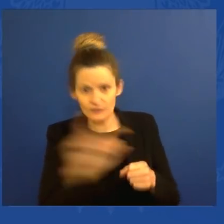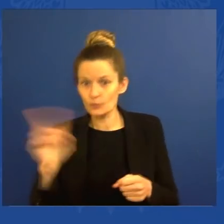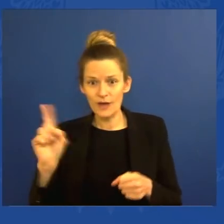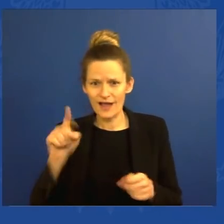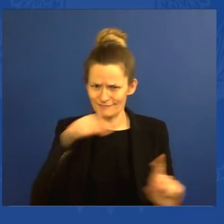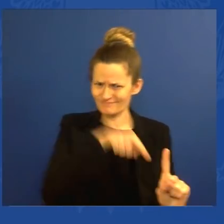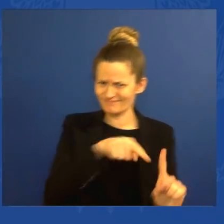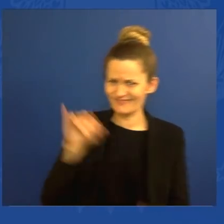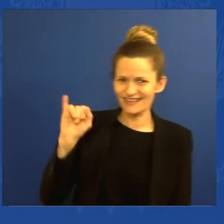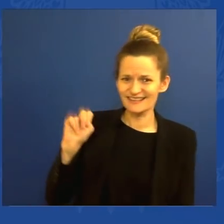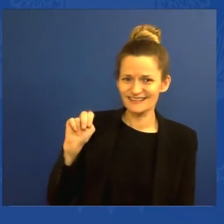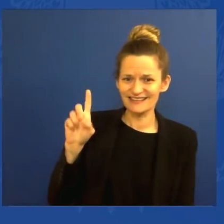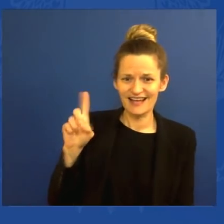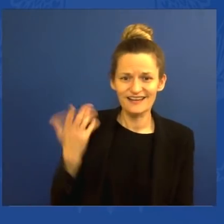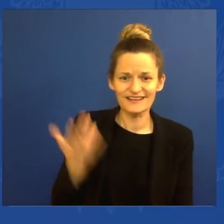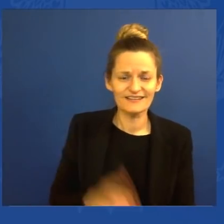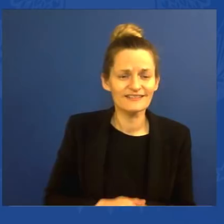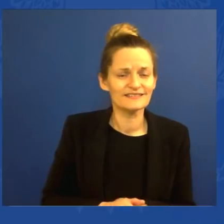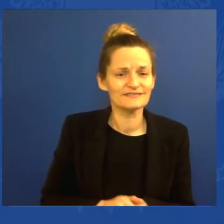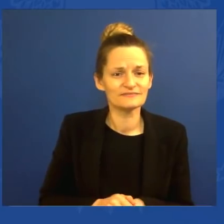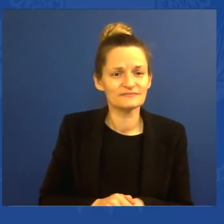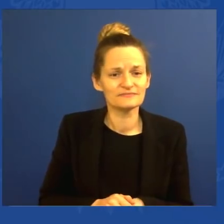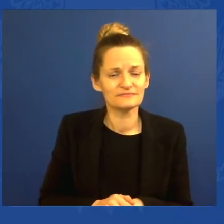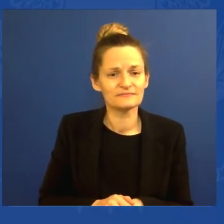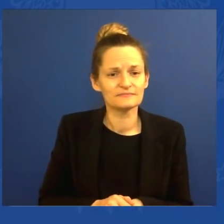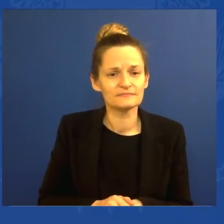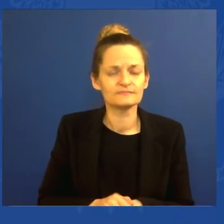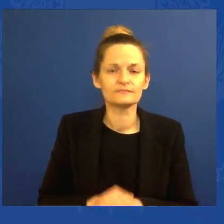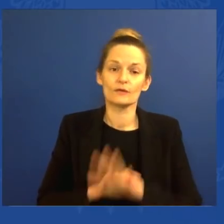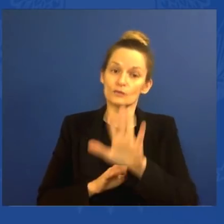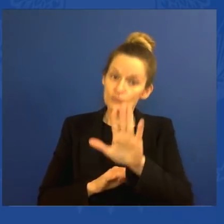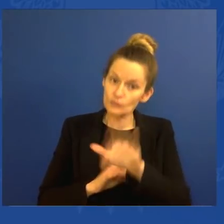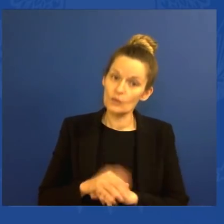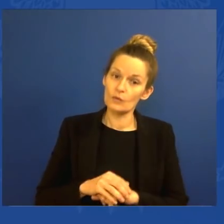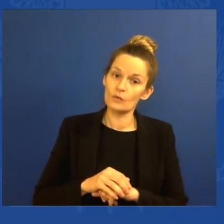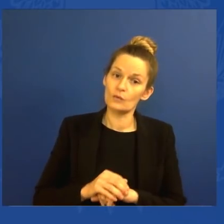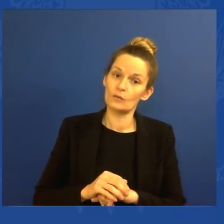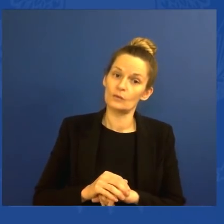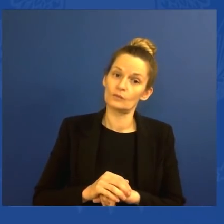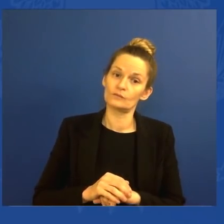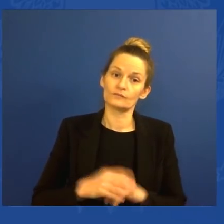and in this sense, slow speed kills. We need to get this done. We need to get it on your desk. We need to get it signed